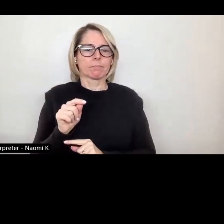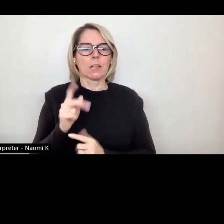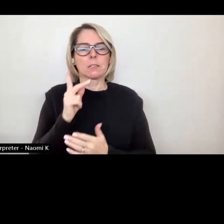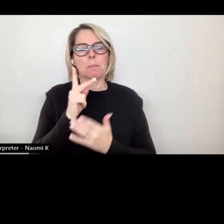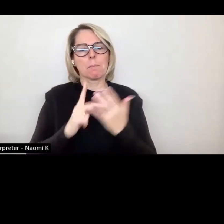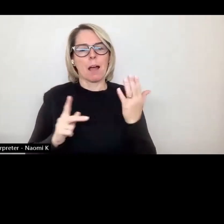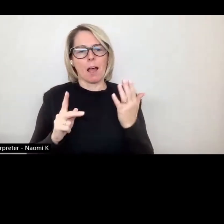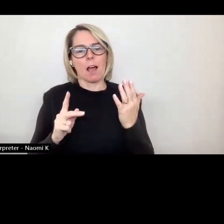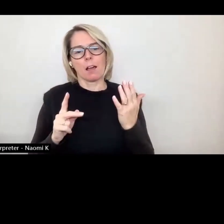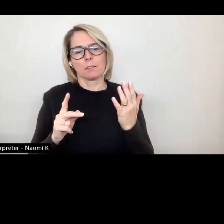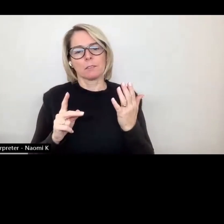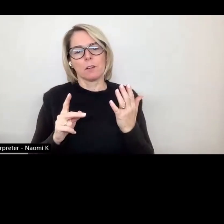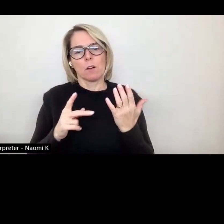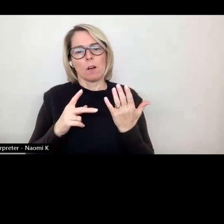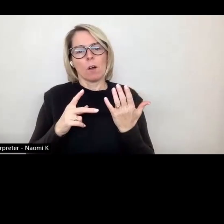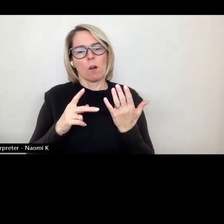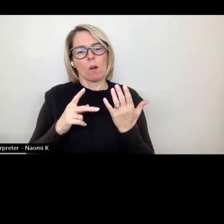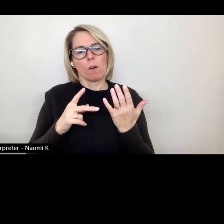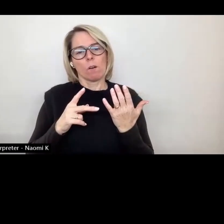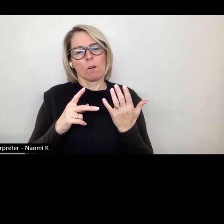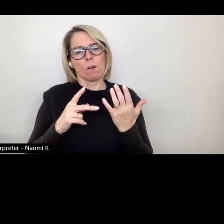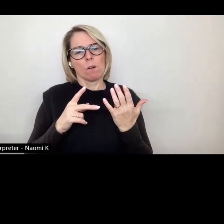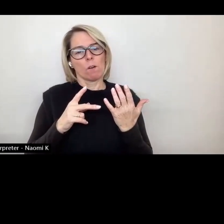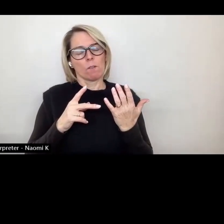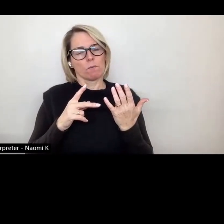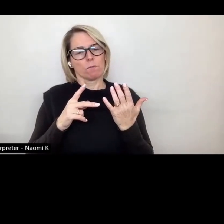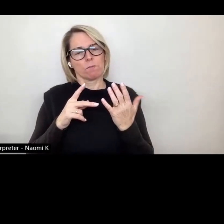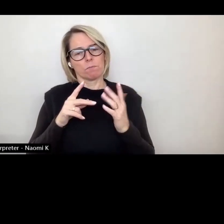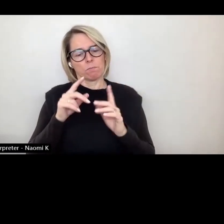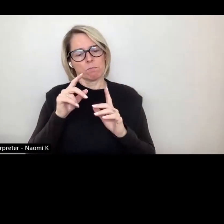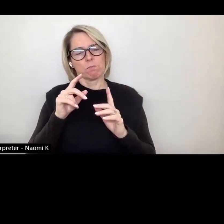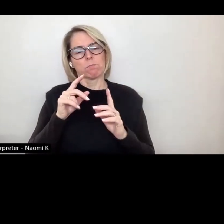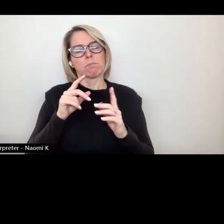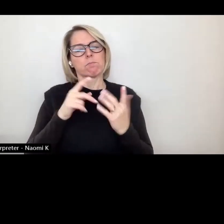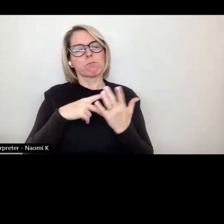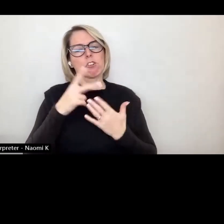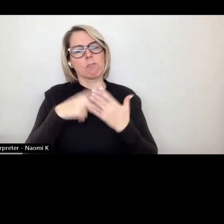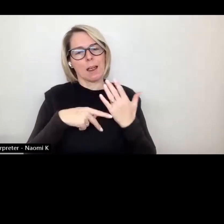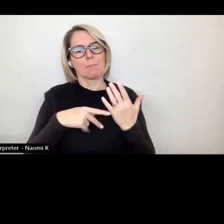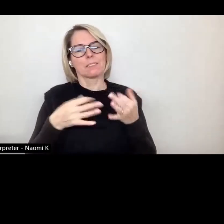More detail than that about the Carers STAR™ as a tool,